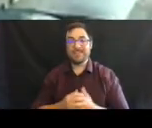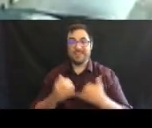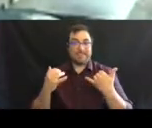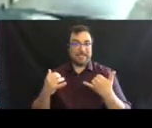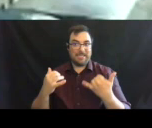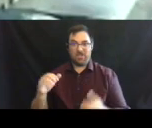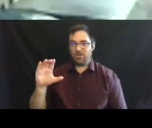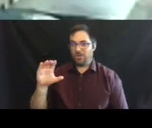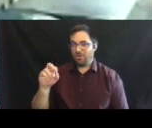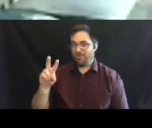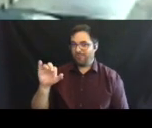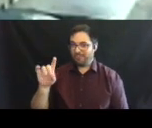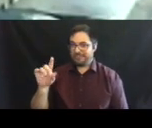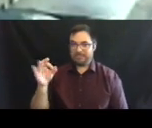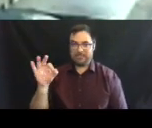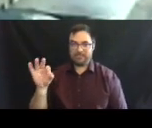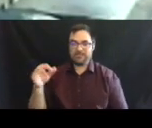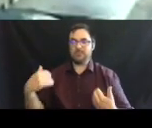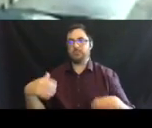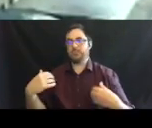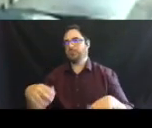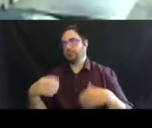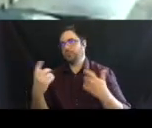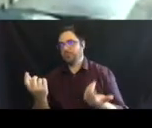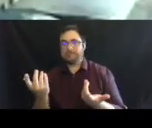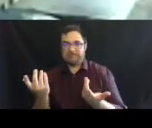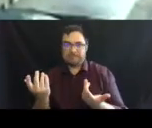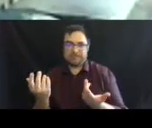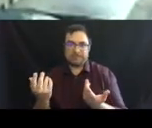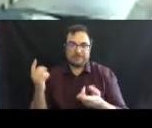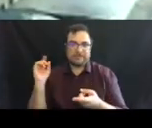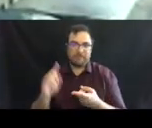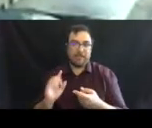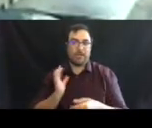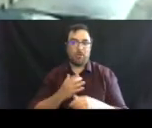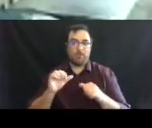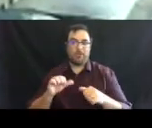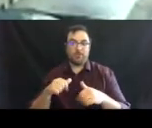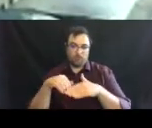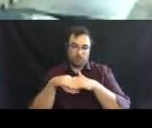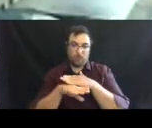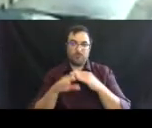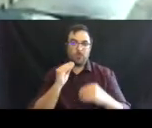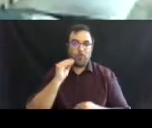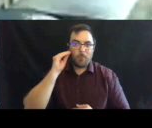obviously that has really put a damper on our ability to meet families in their homes and